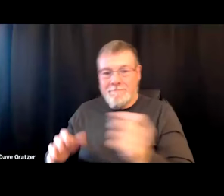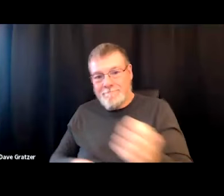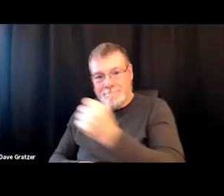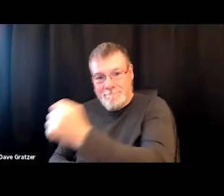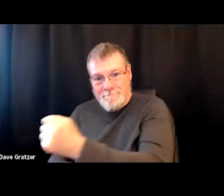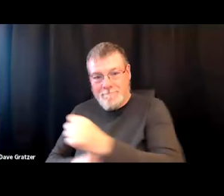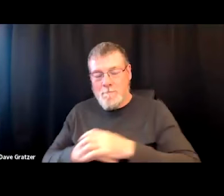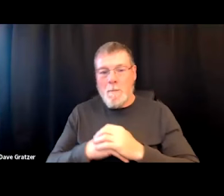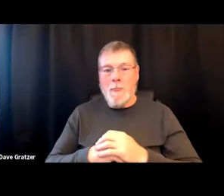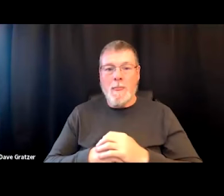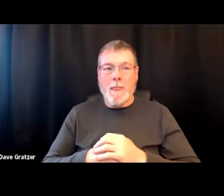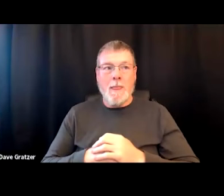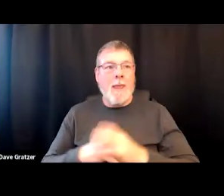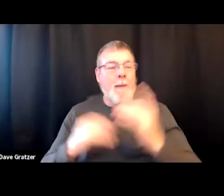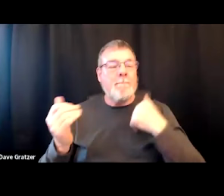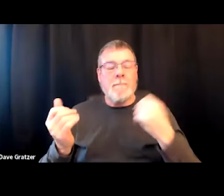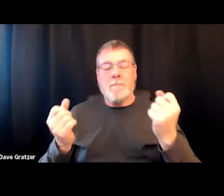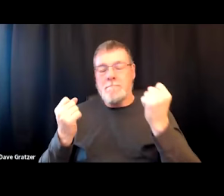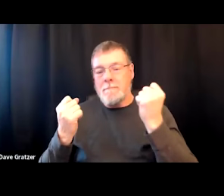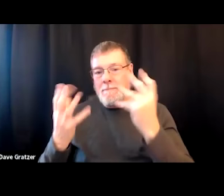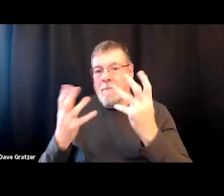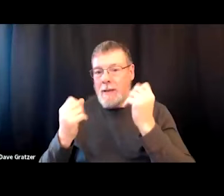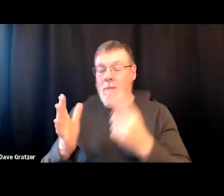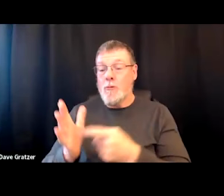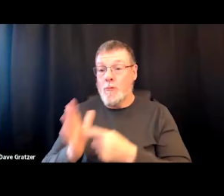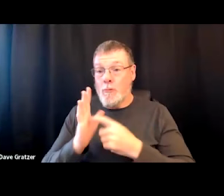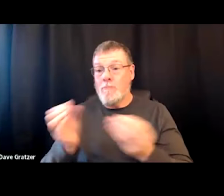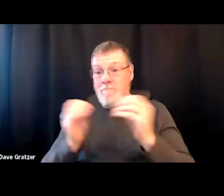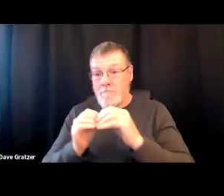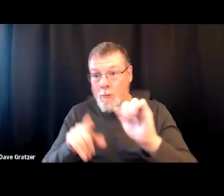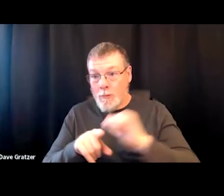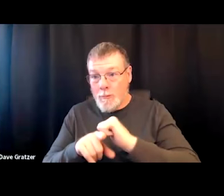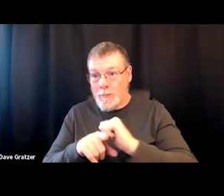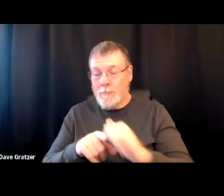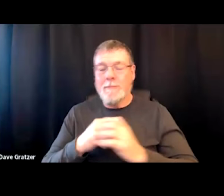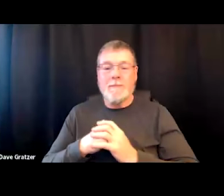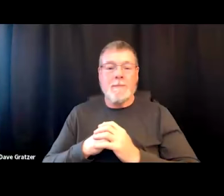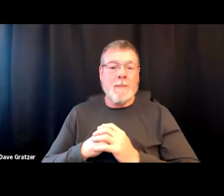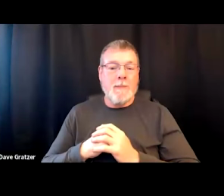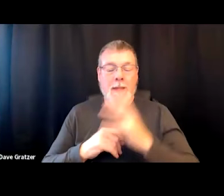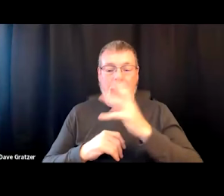There's a lot of instruments that require more training that are not so easy to use.